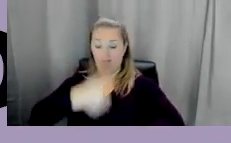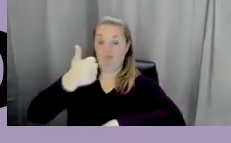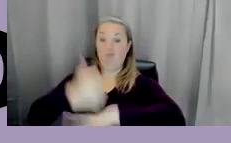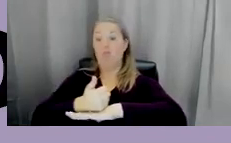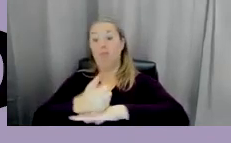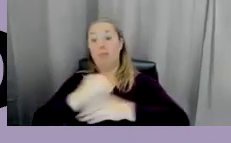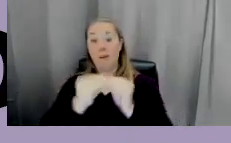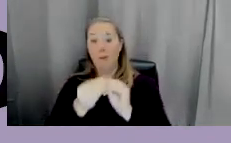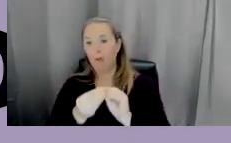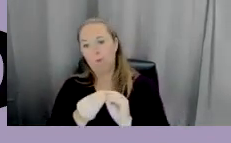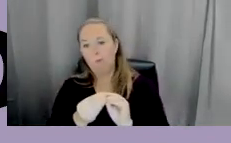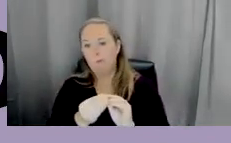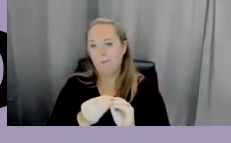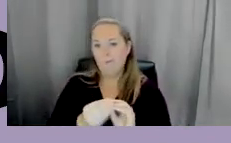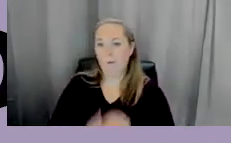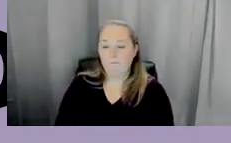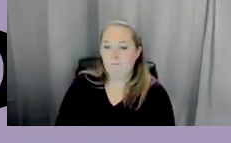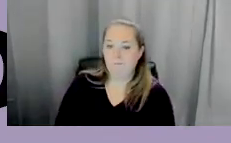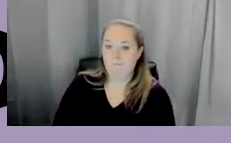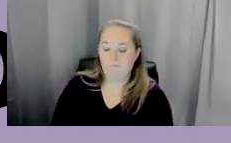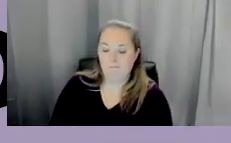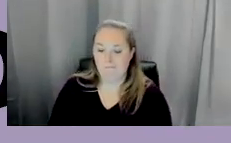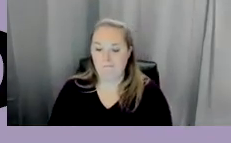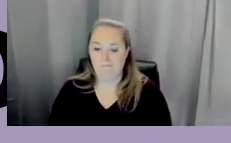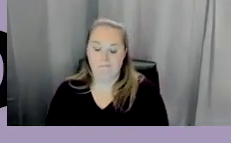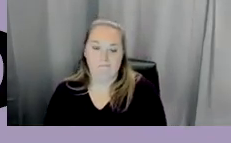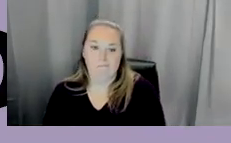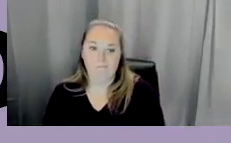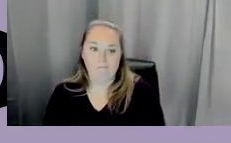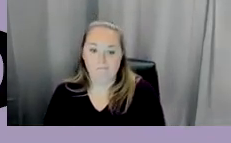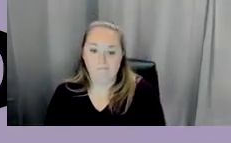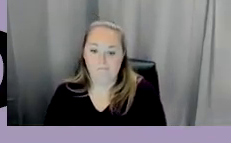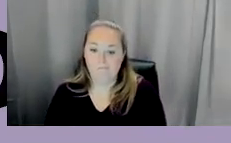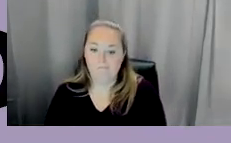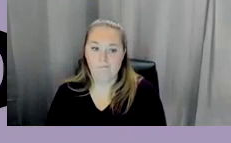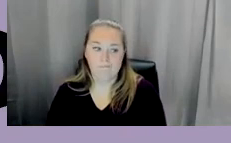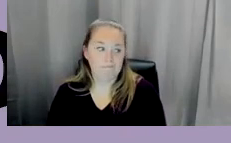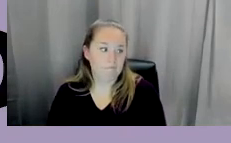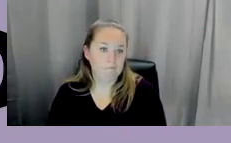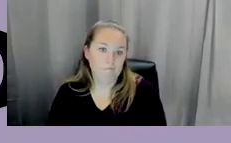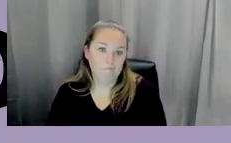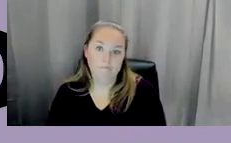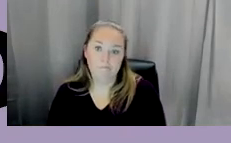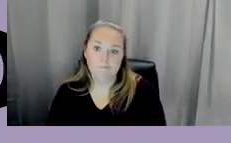NOT TO BE PRESCRIPTIVE ON A CERTAIN MINIMUM THAT WOULD